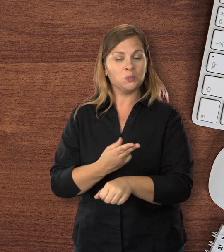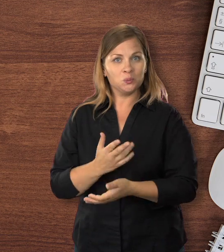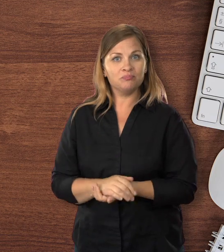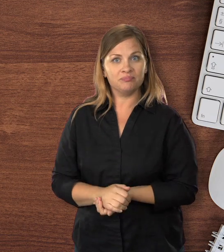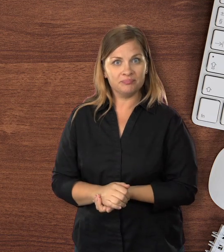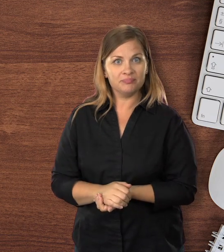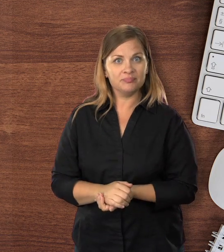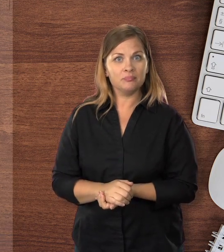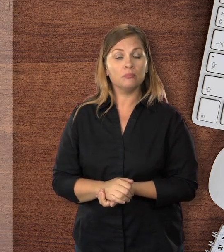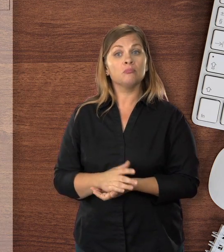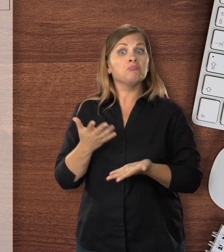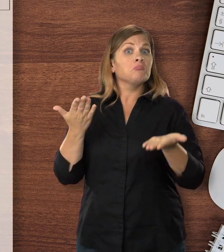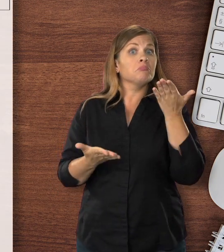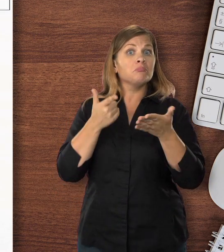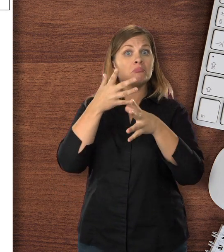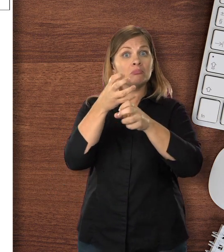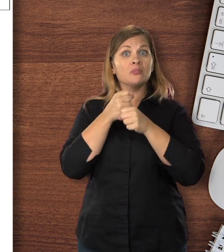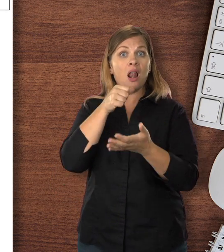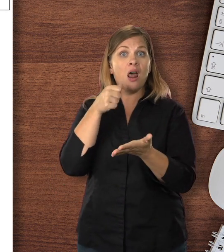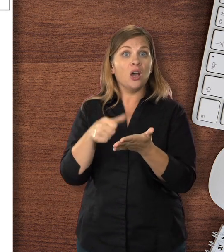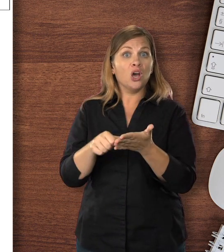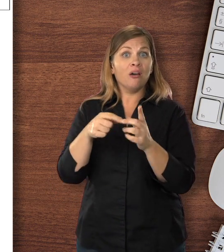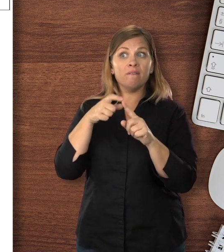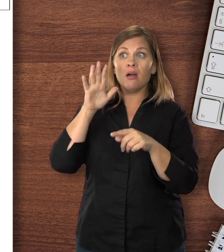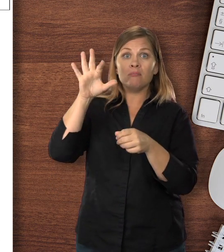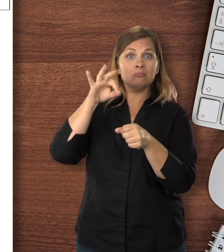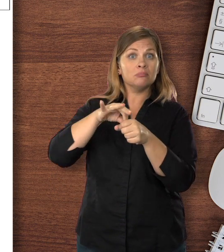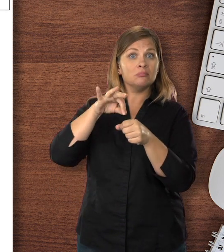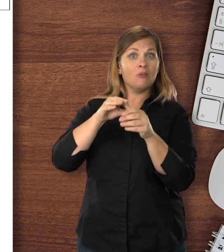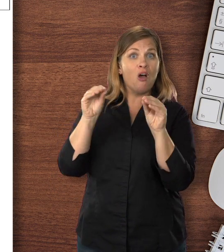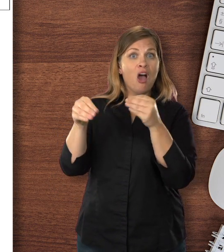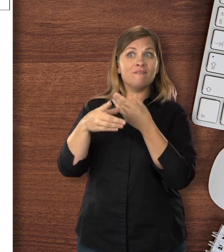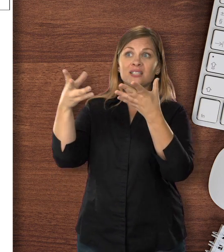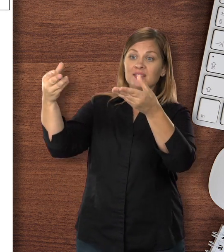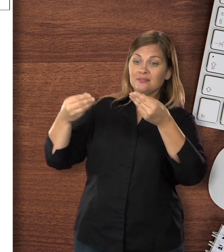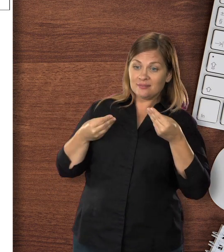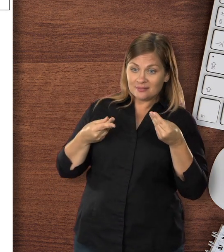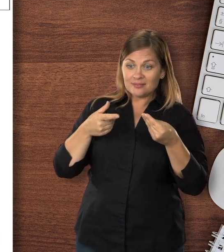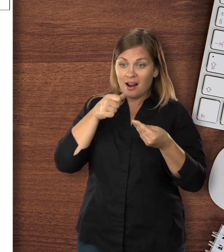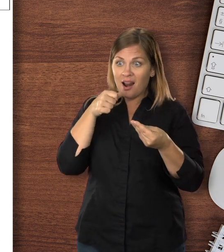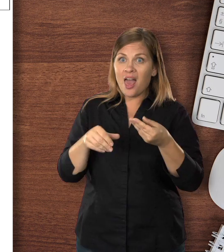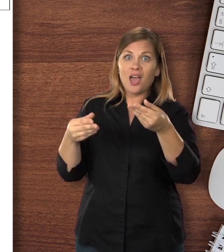If you sent in a voter registration application you might have received a letter telling you that.